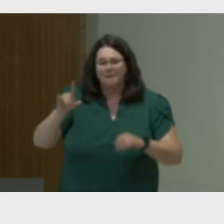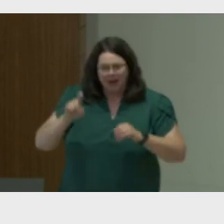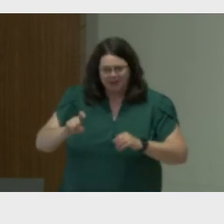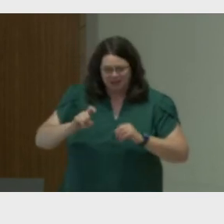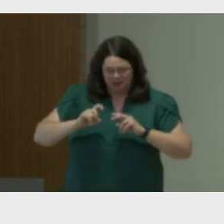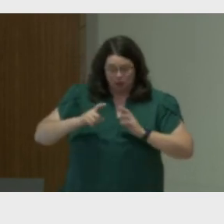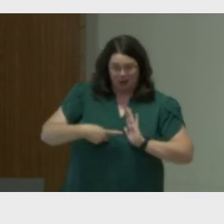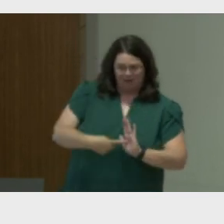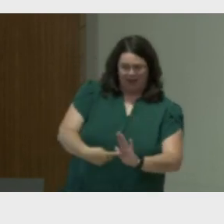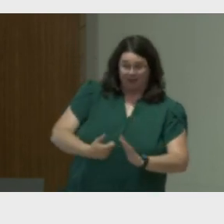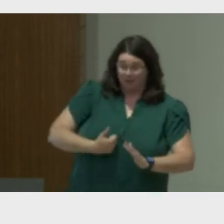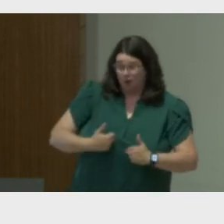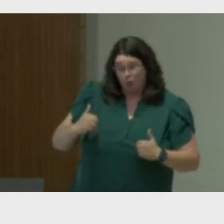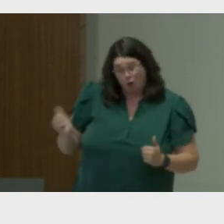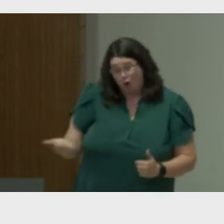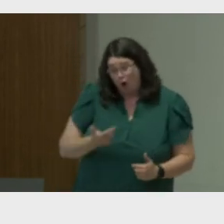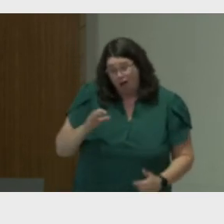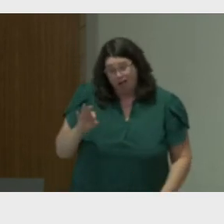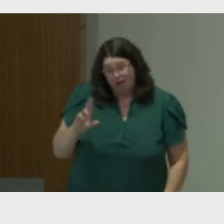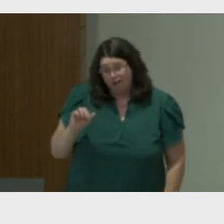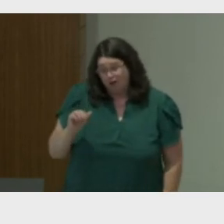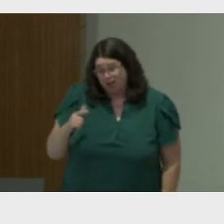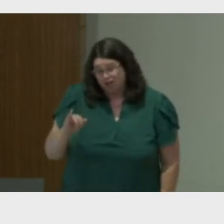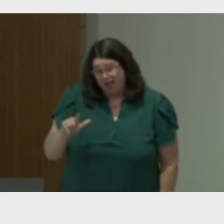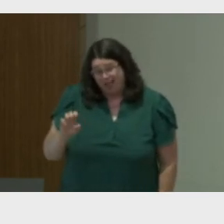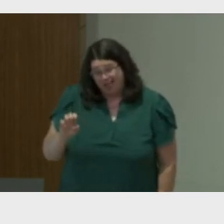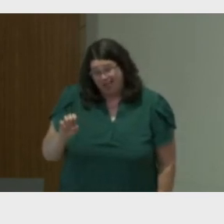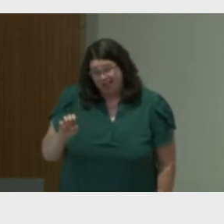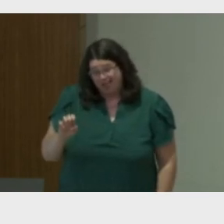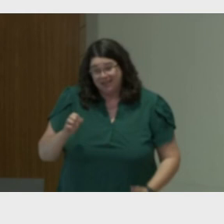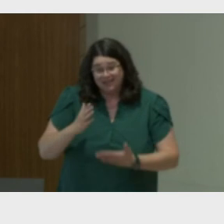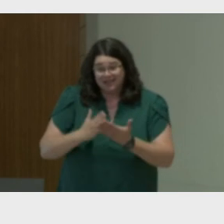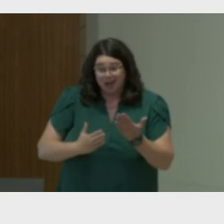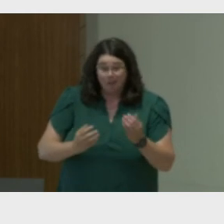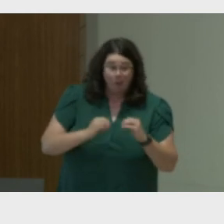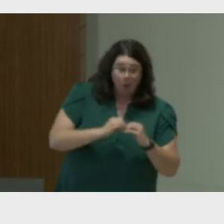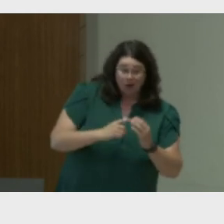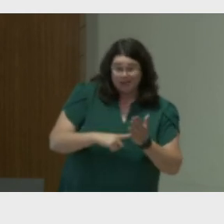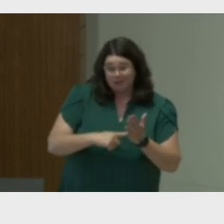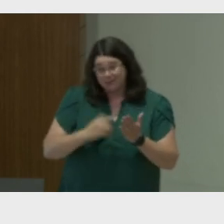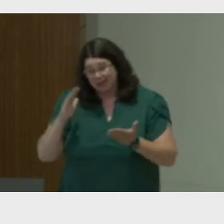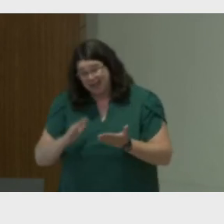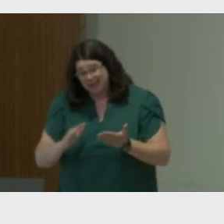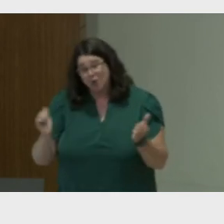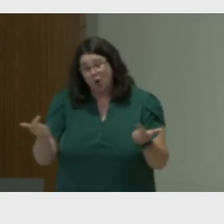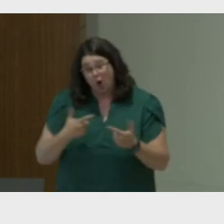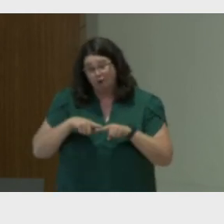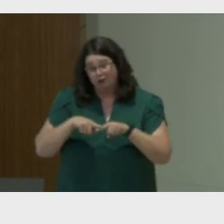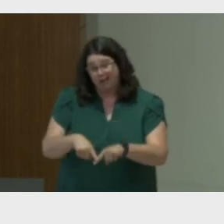And the fact that we all some more, some less need the help of others.